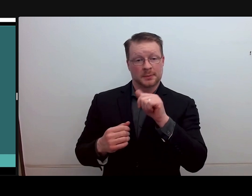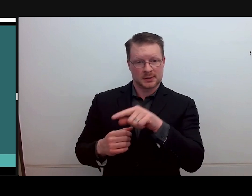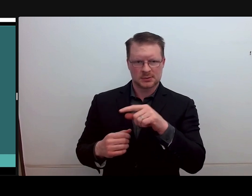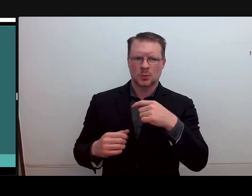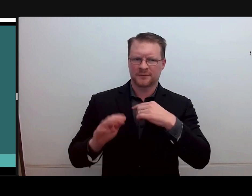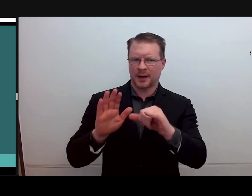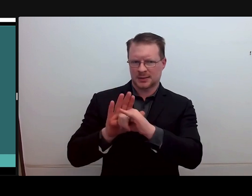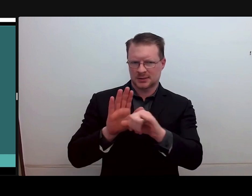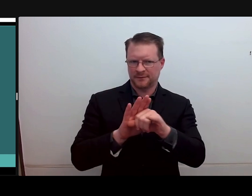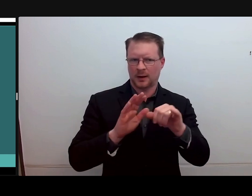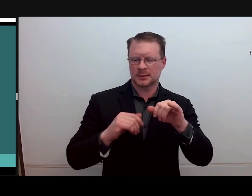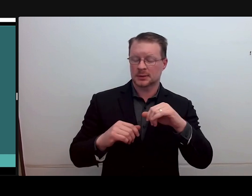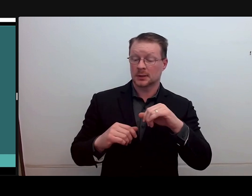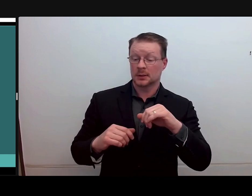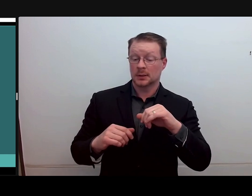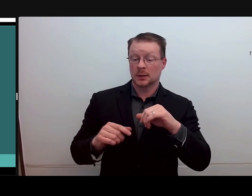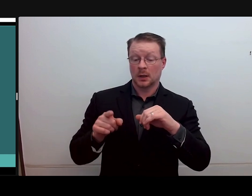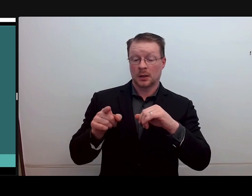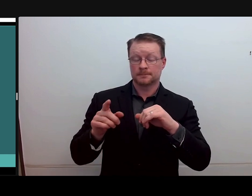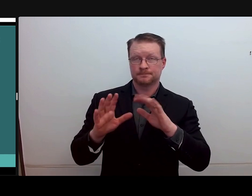Medical students with disabilities have been identified.